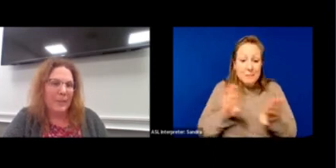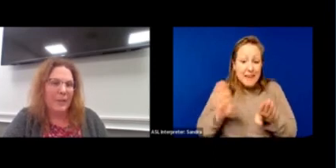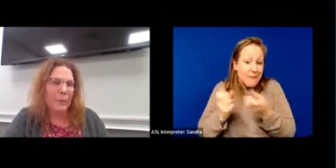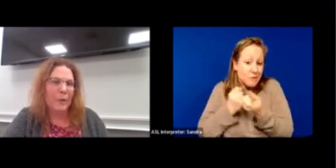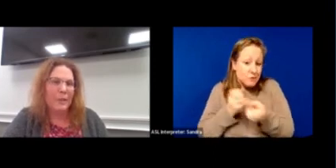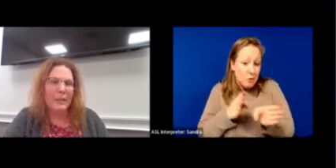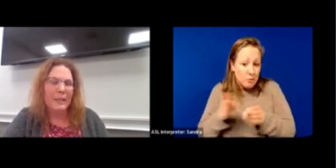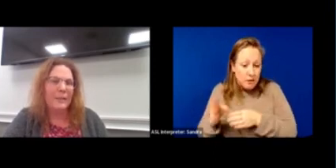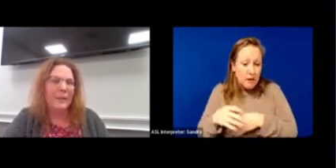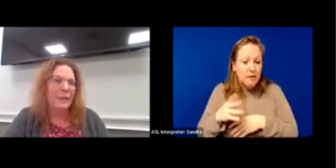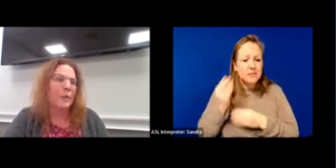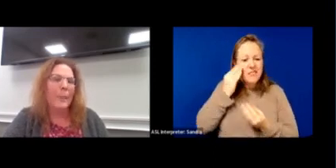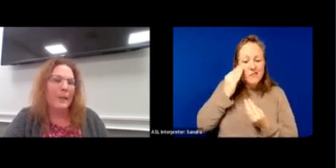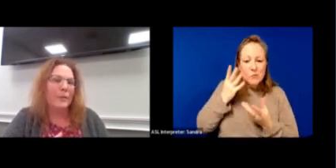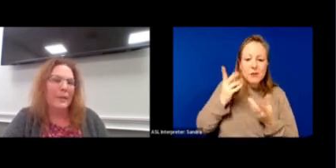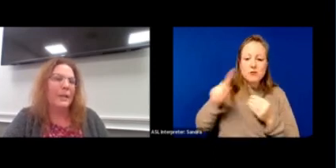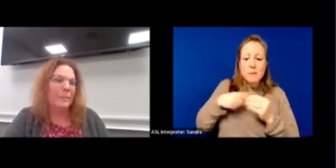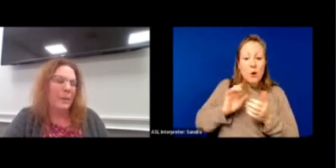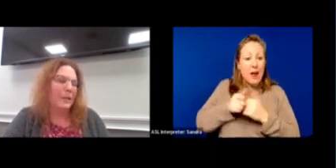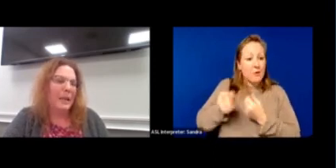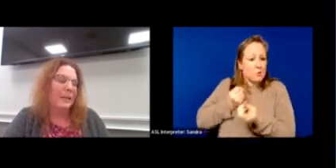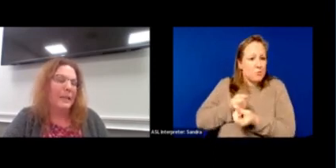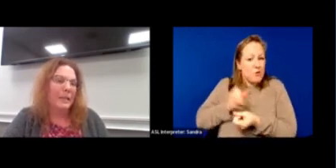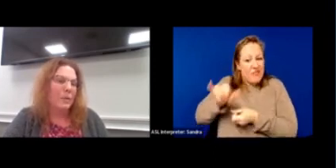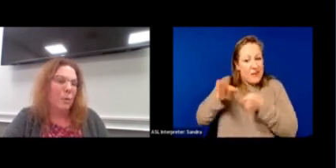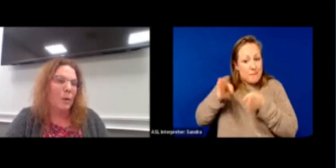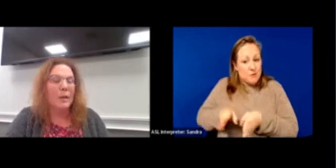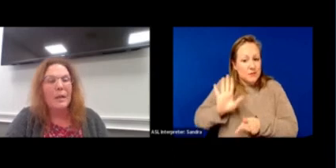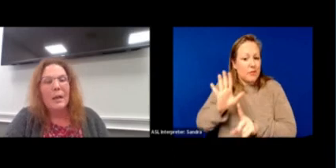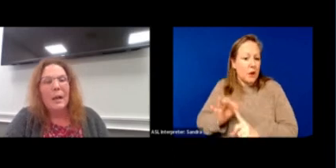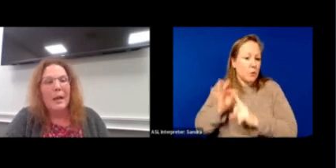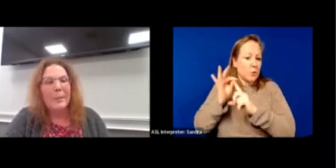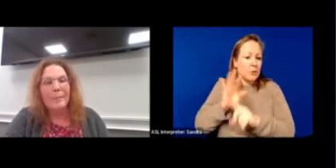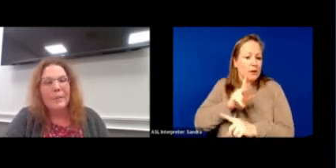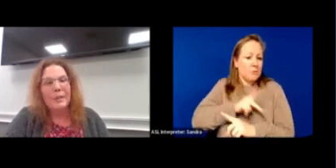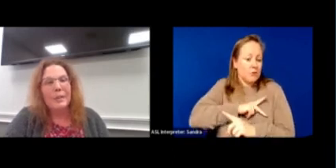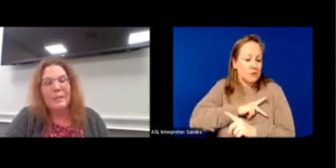particular person and their unique personalities, or just